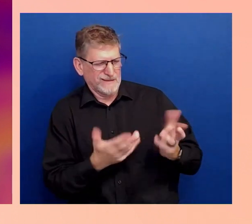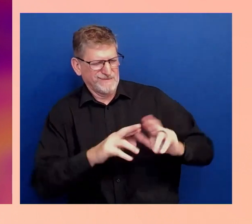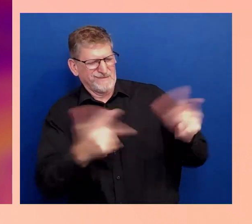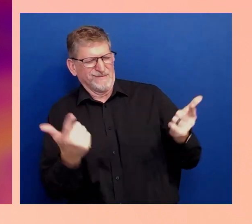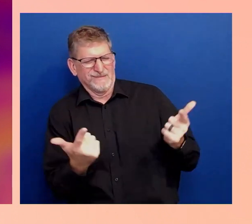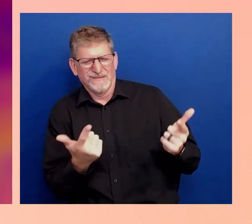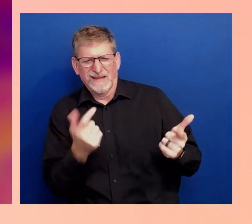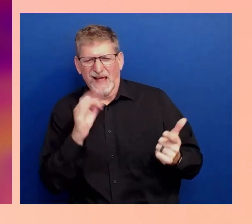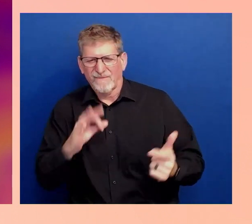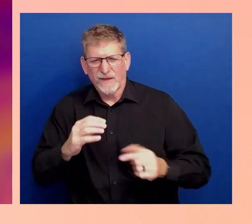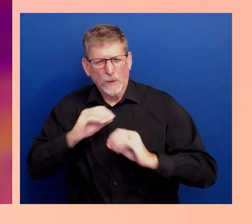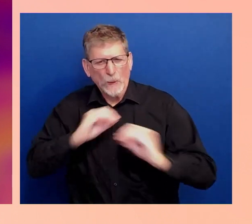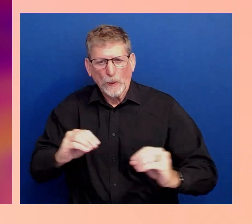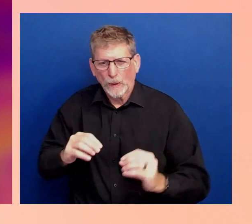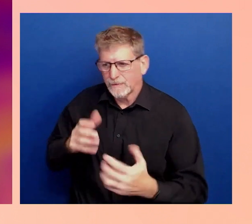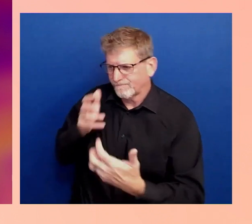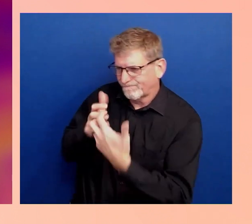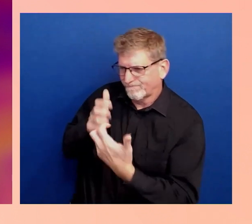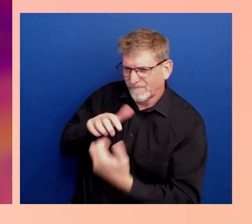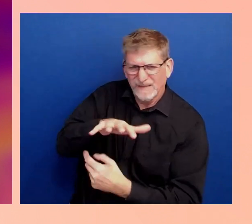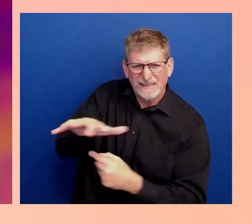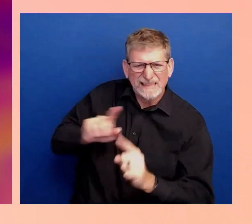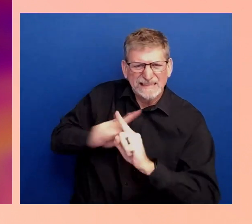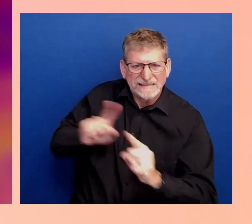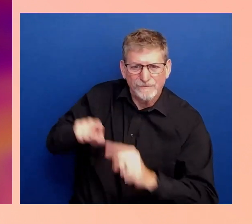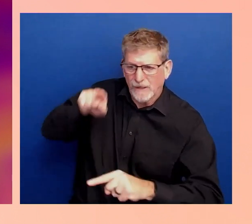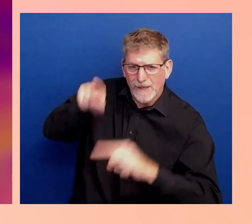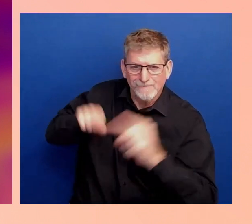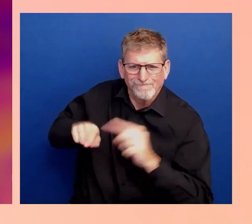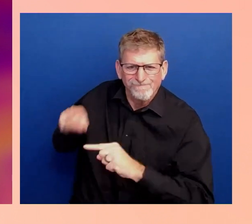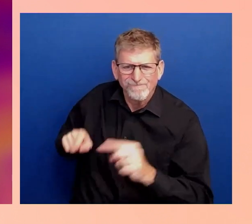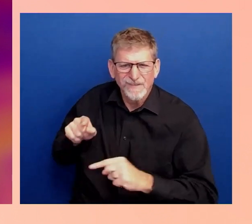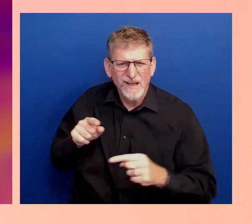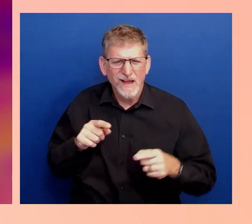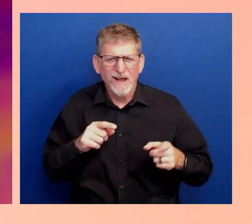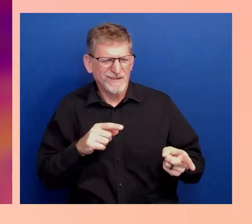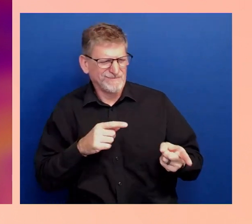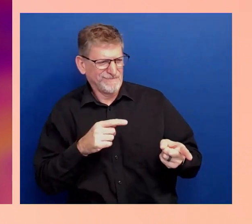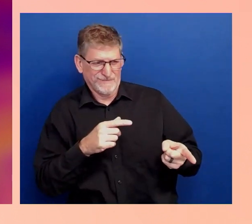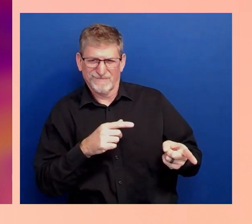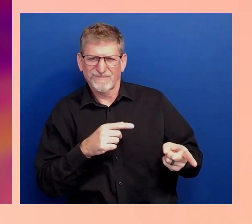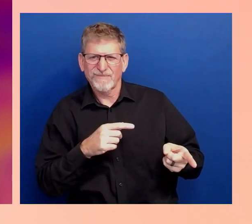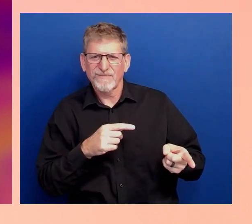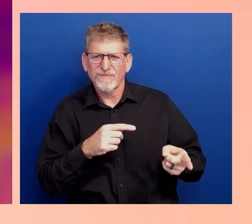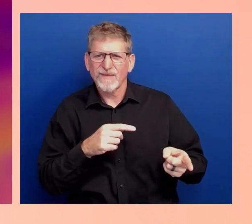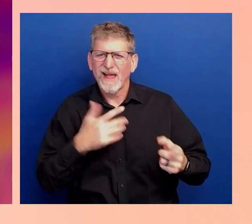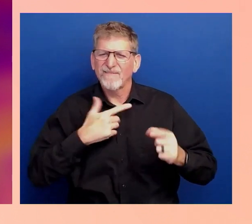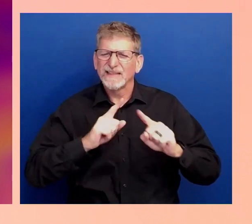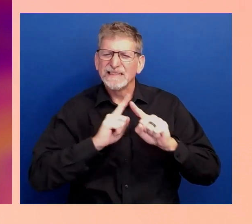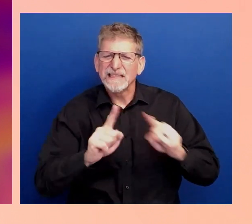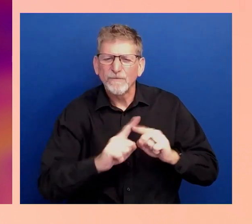those temperamental aspects of anxiety that,